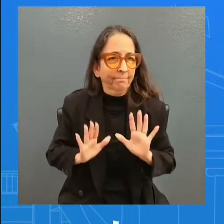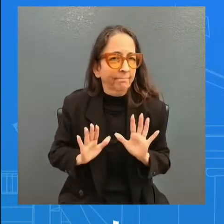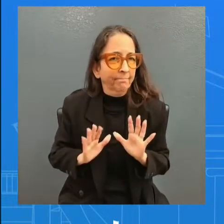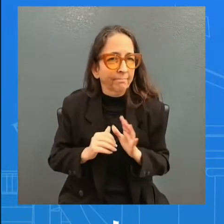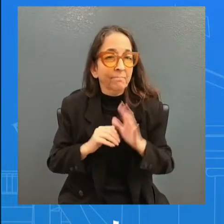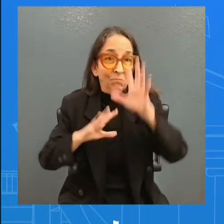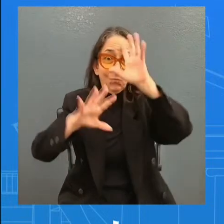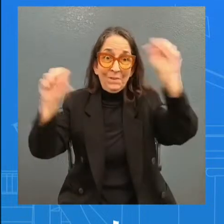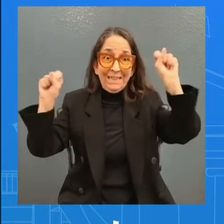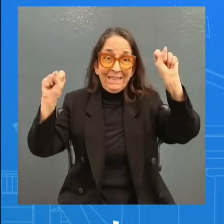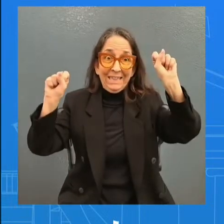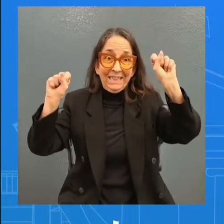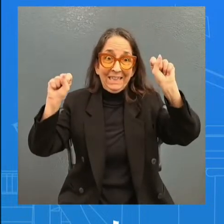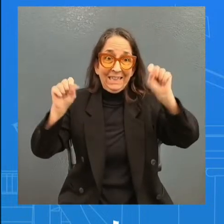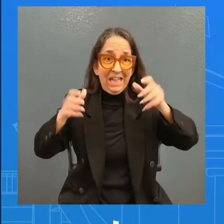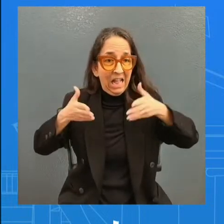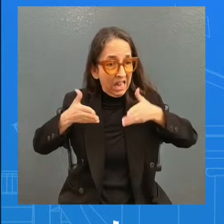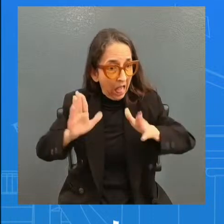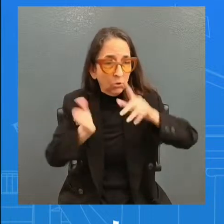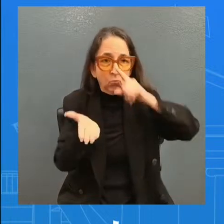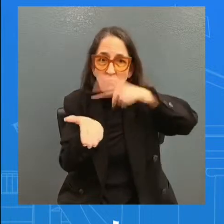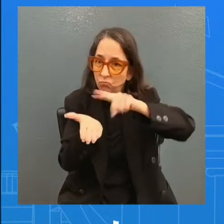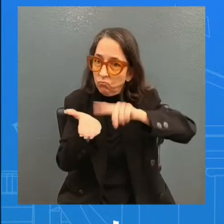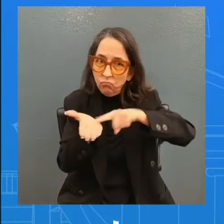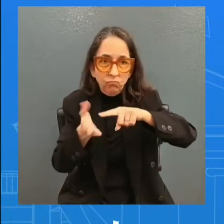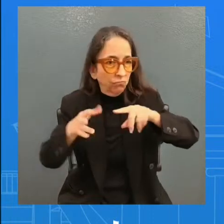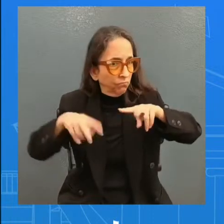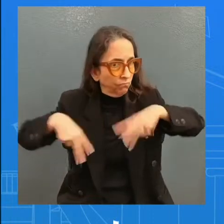And so, if you think about our national security